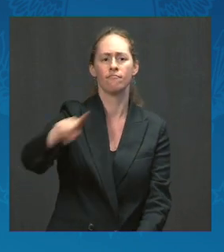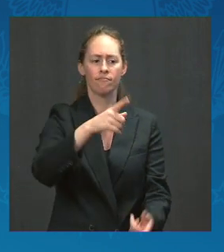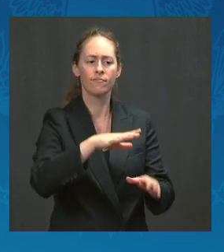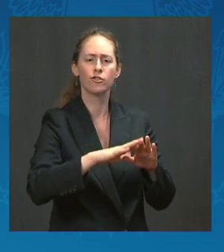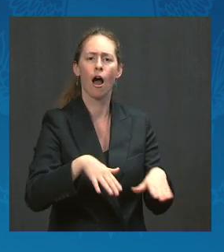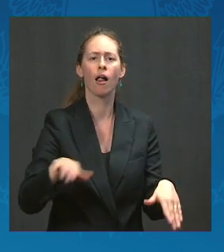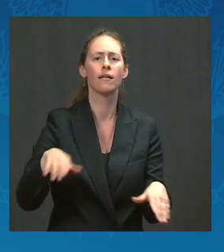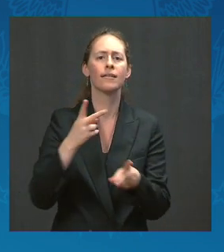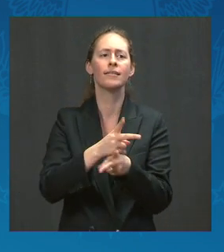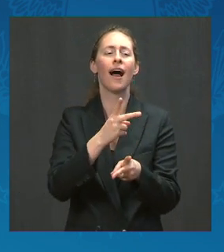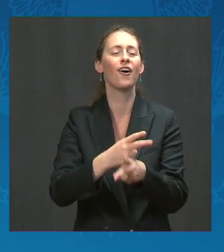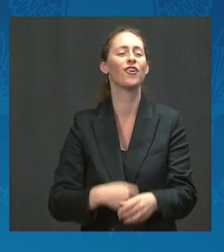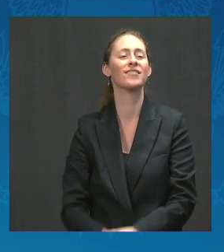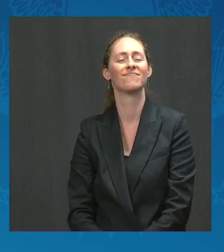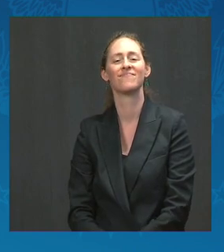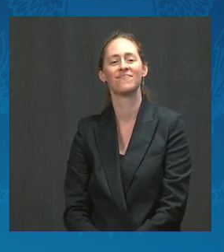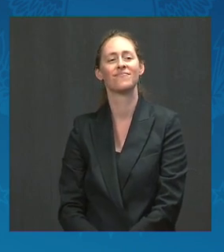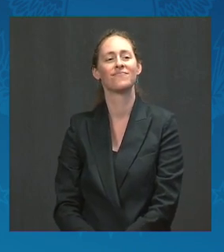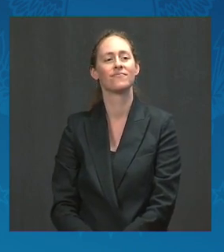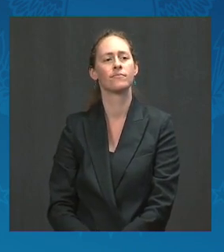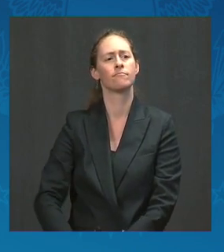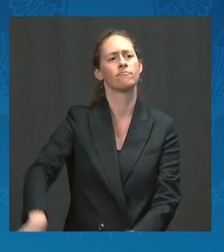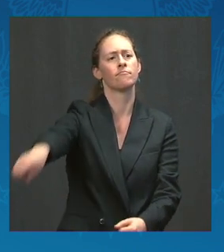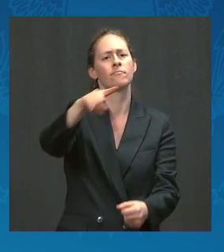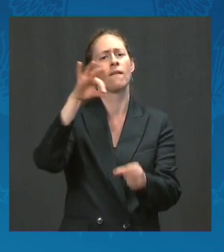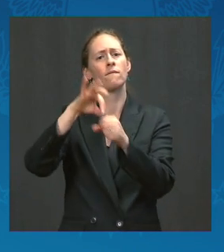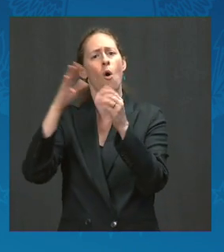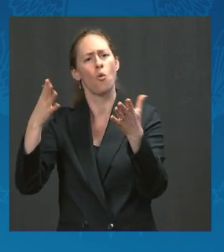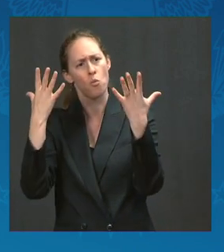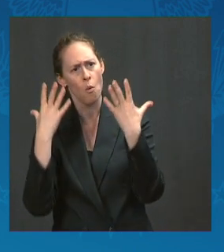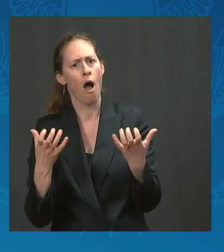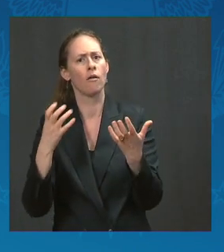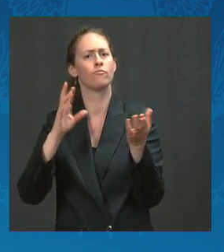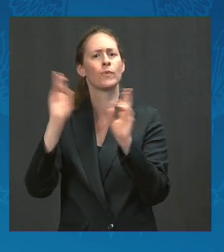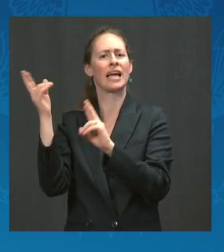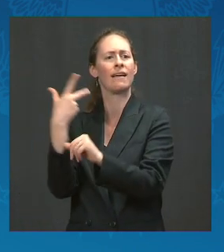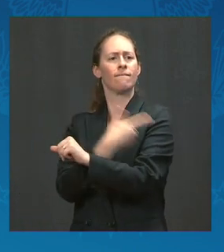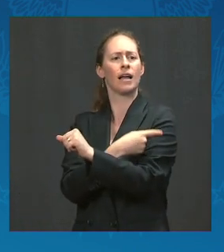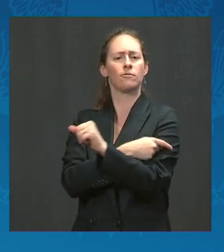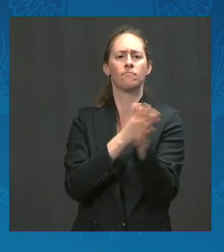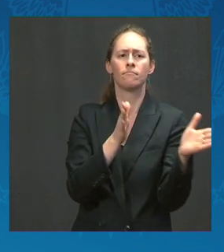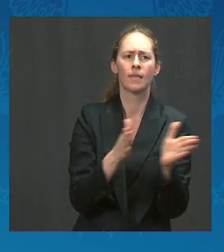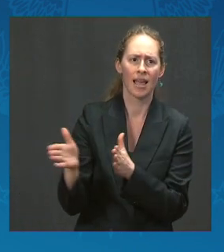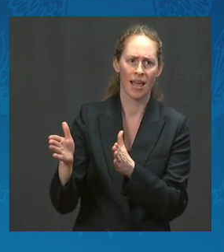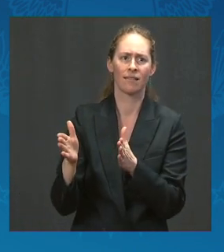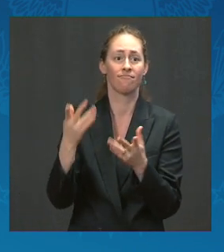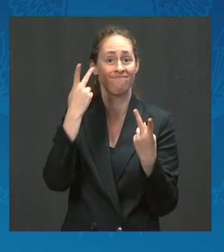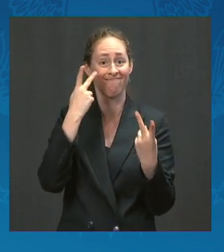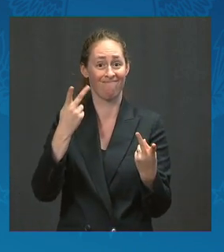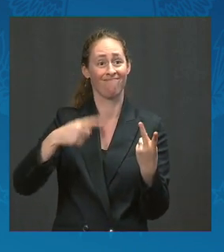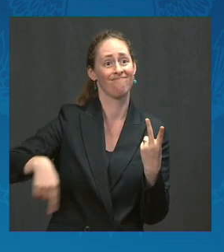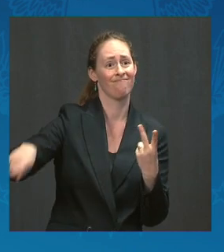They voted and now more than 160 million Americans have been vaccinated.